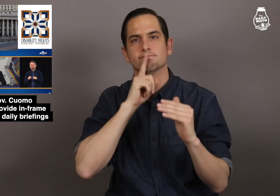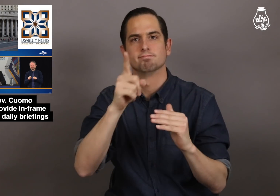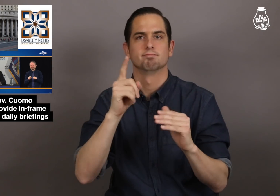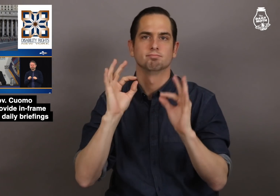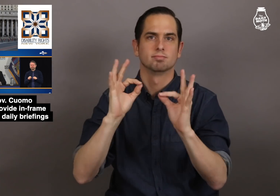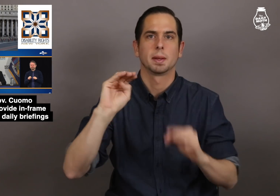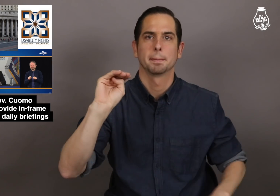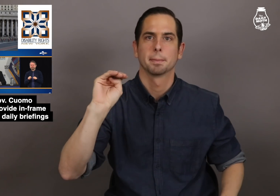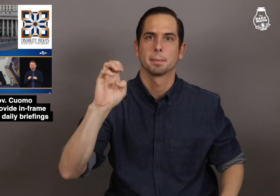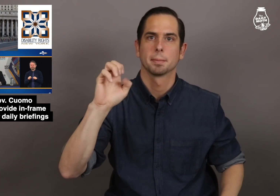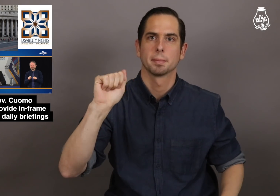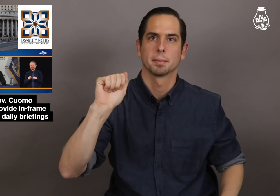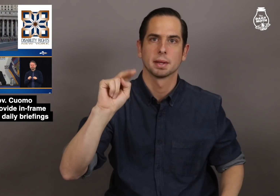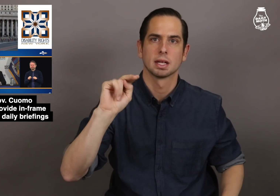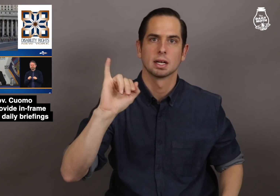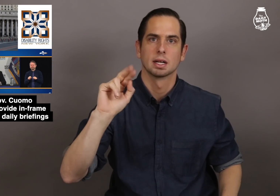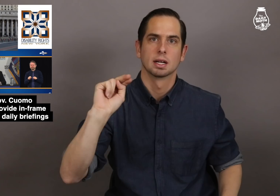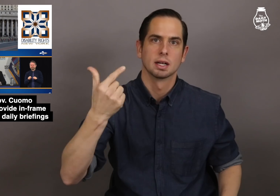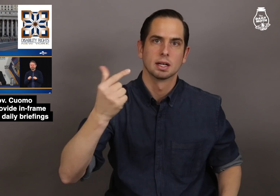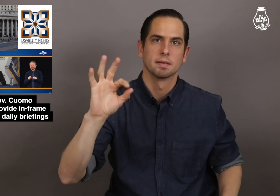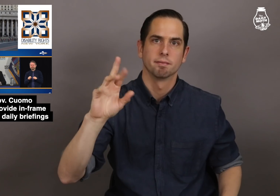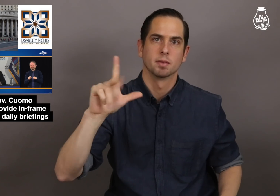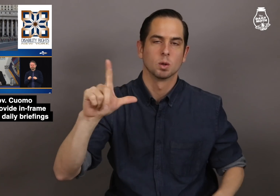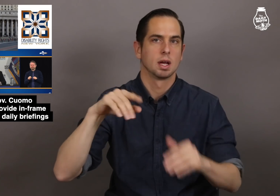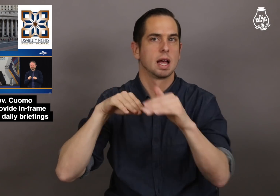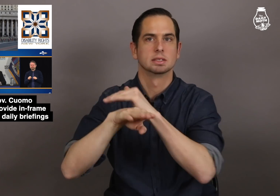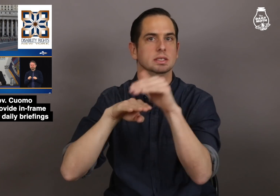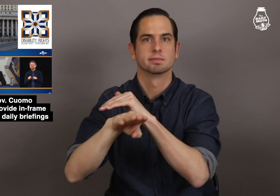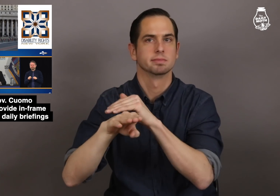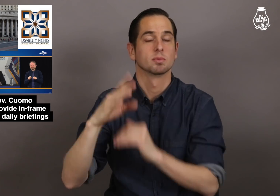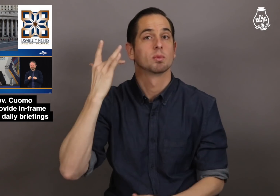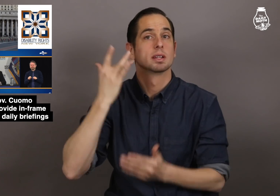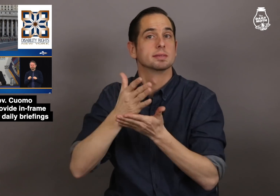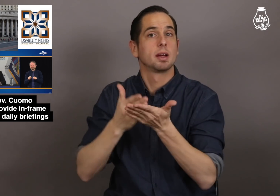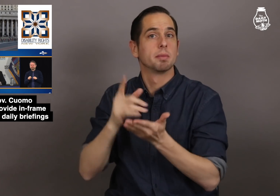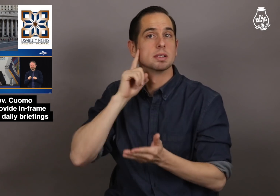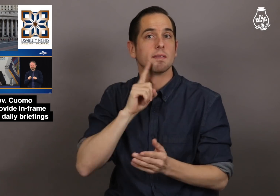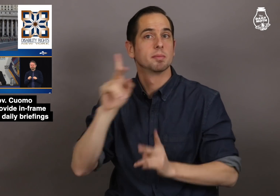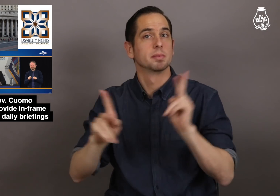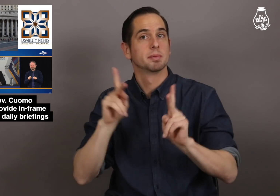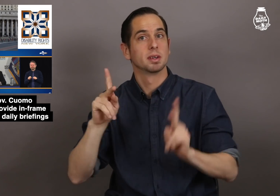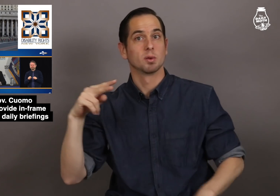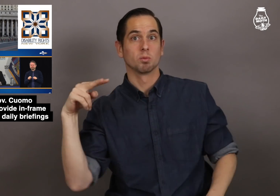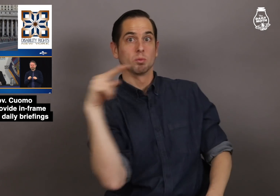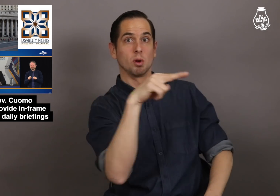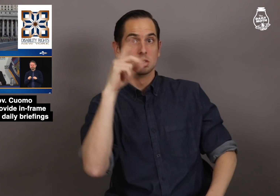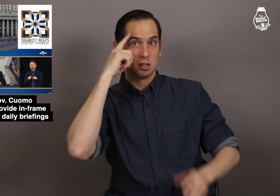"meaningful access" because some are only able